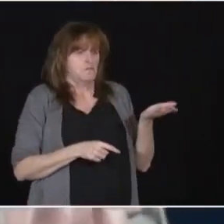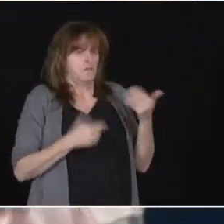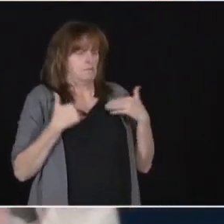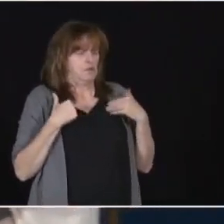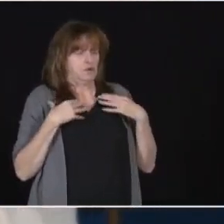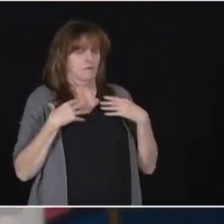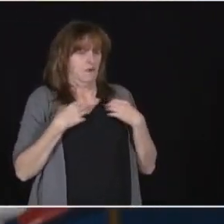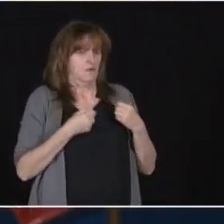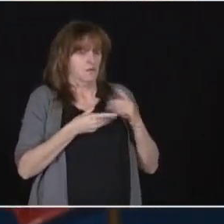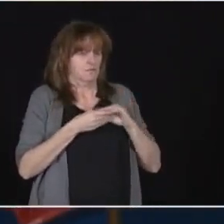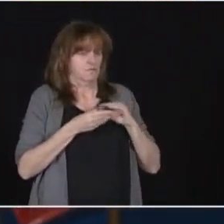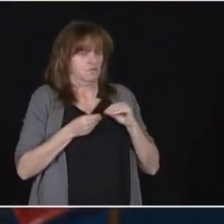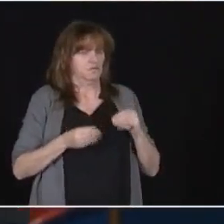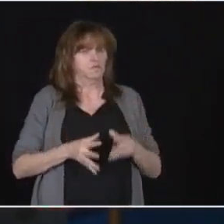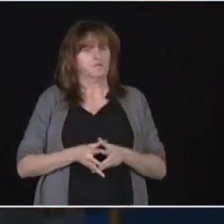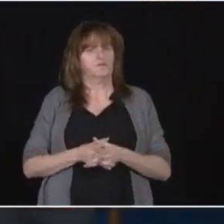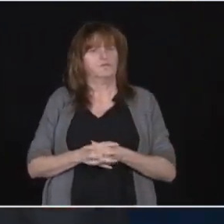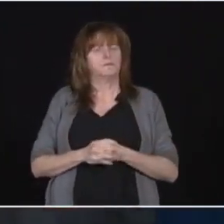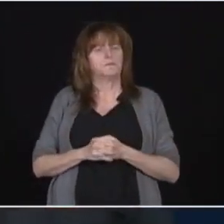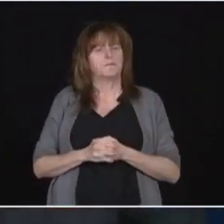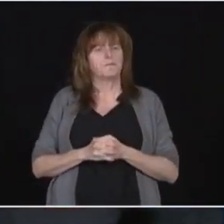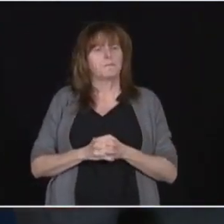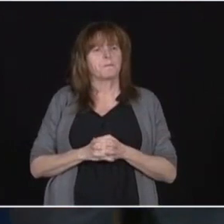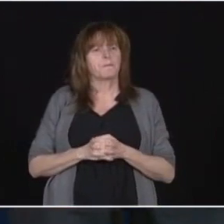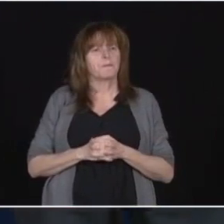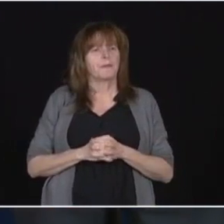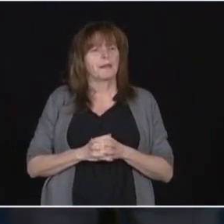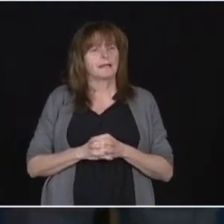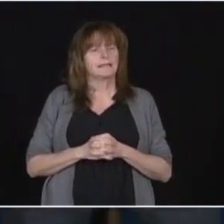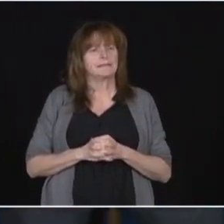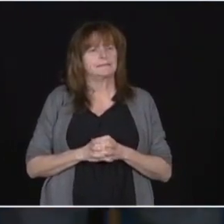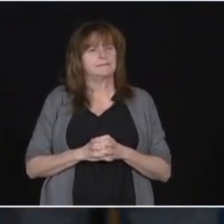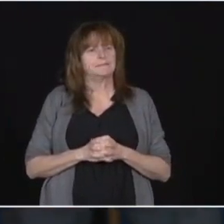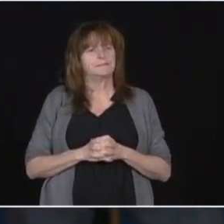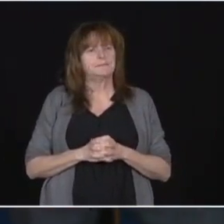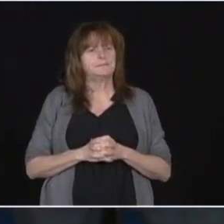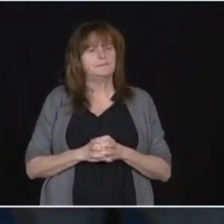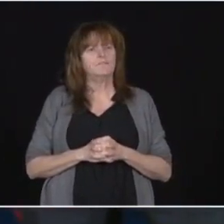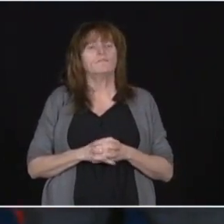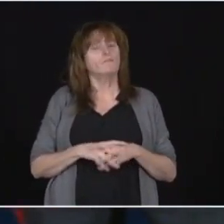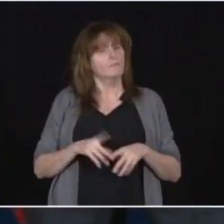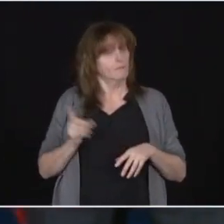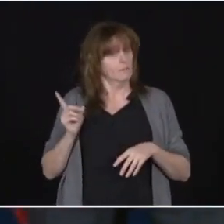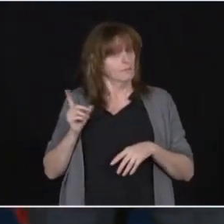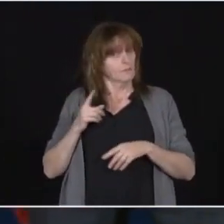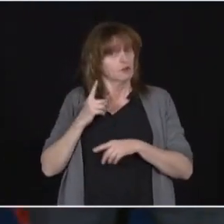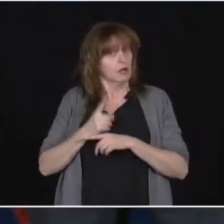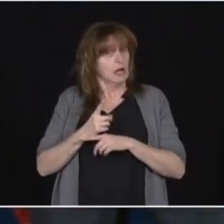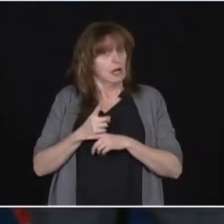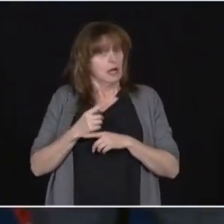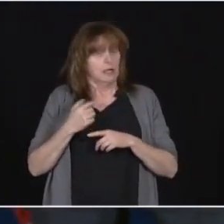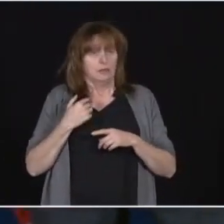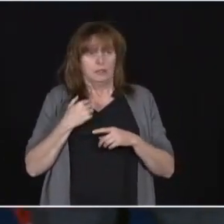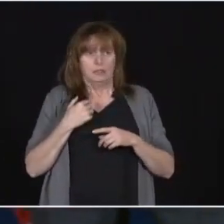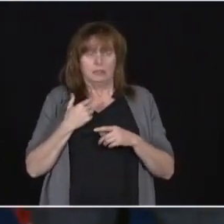As the premier has indicated, we are ramping up the testing across the board with all of the public health units. We want to make sure